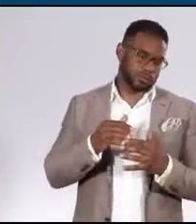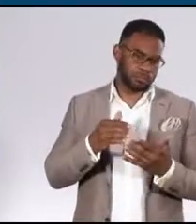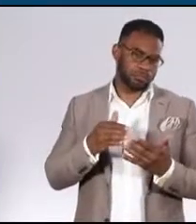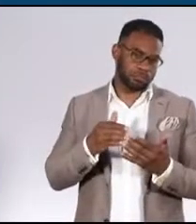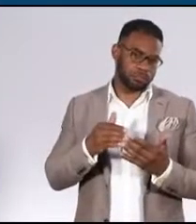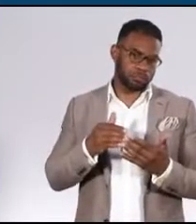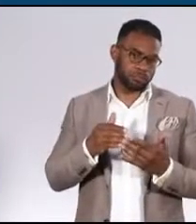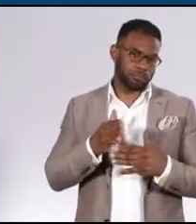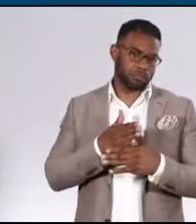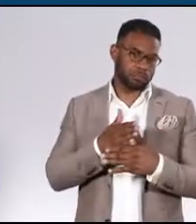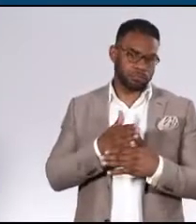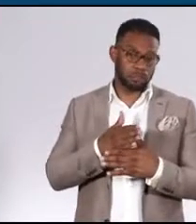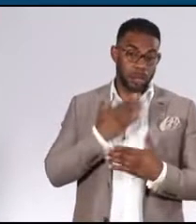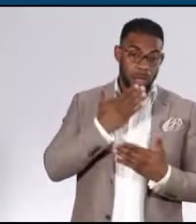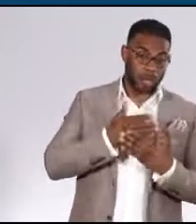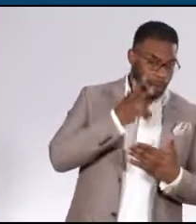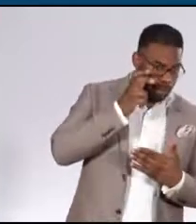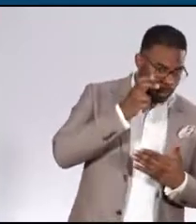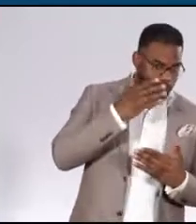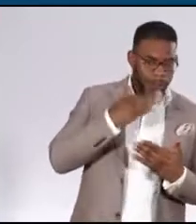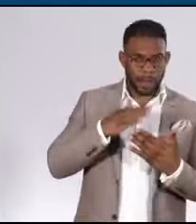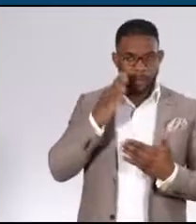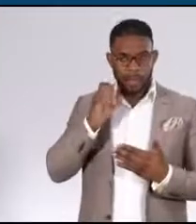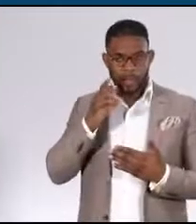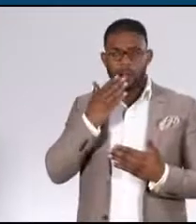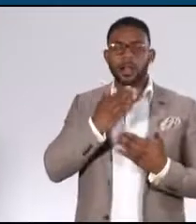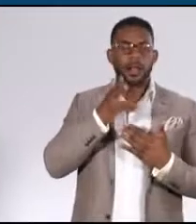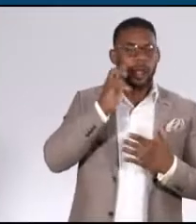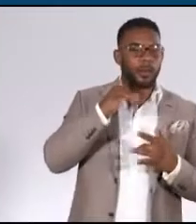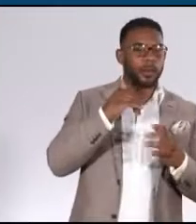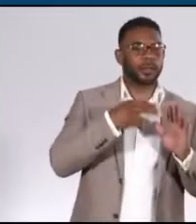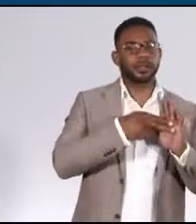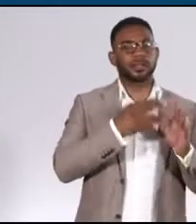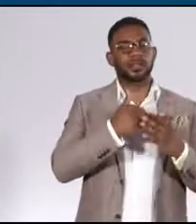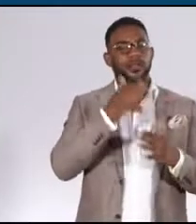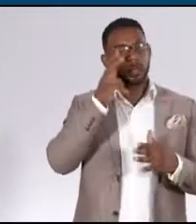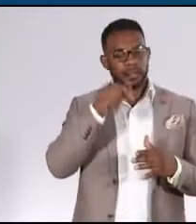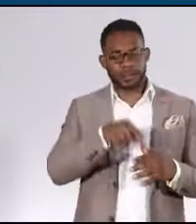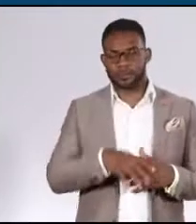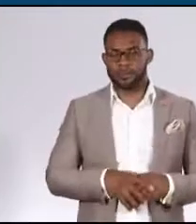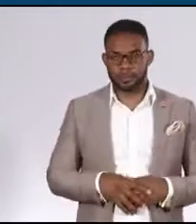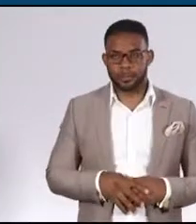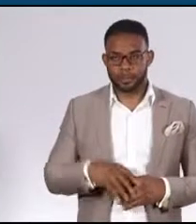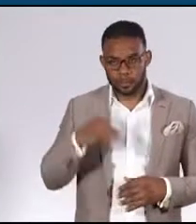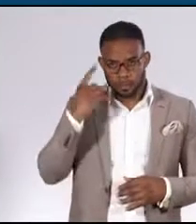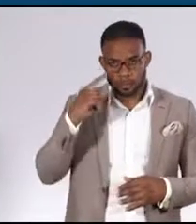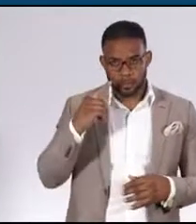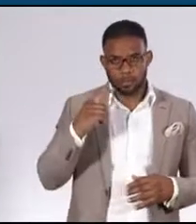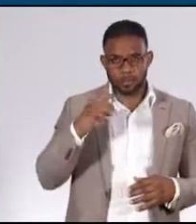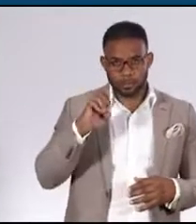good year and a bad year. uh The good year is usually how we classify someone's hearing um for for epidemiology purposes.